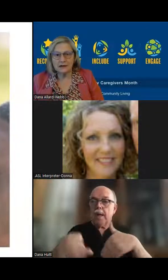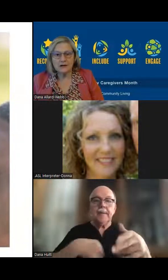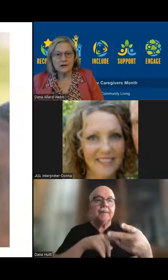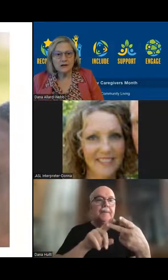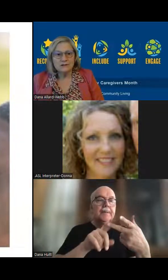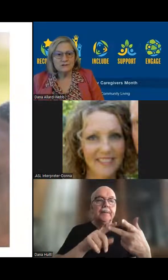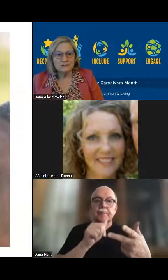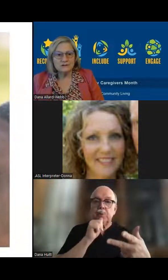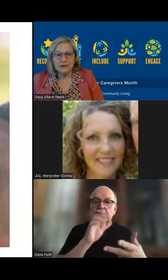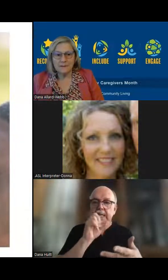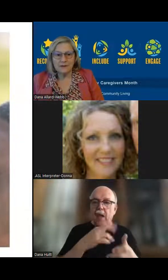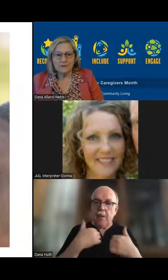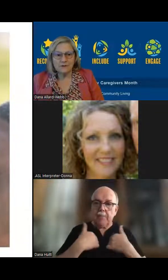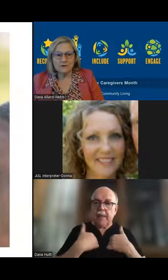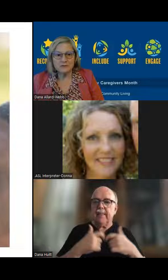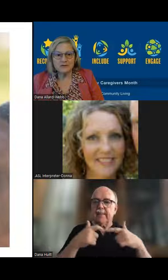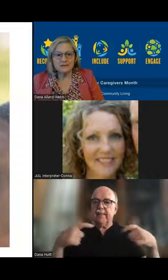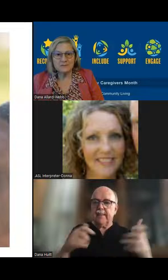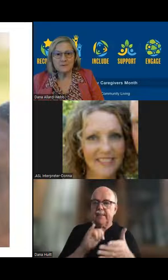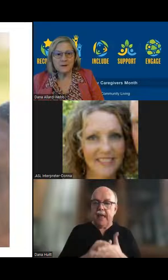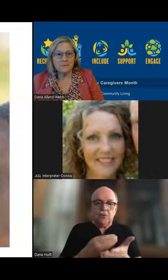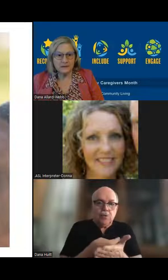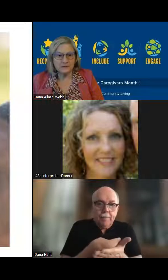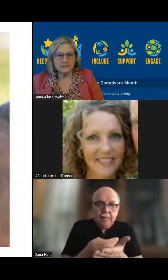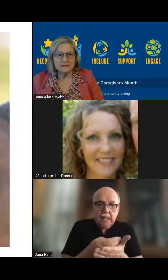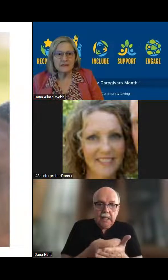ditional. But we also talk about testing and training and